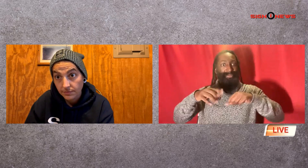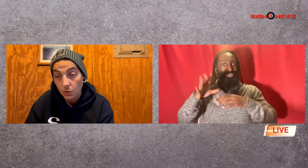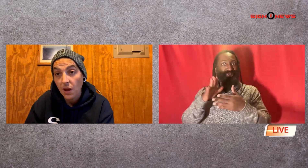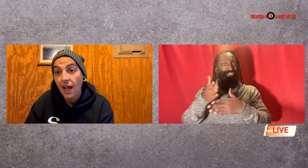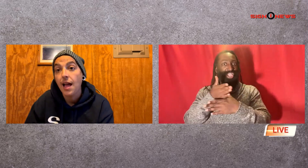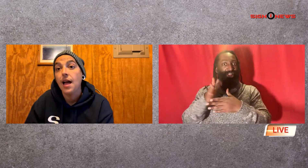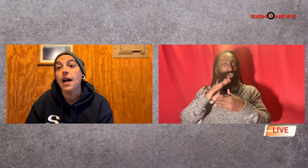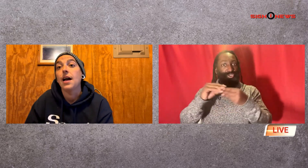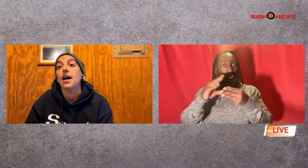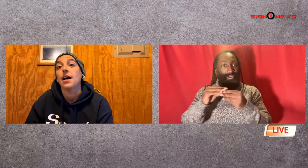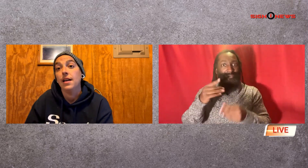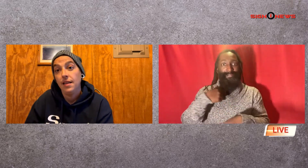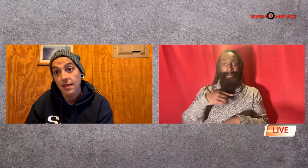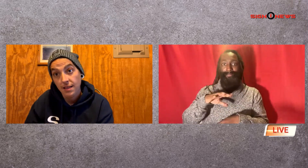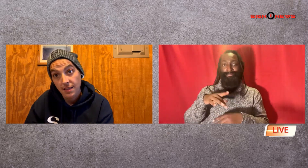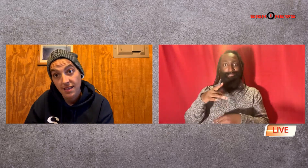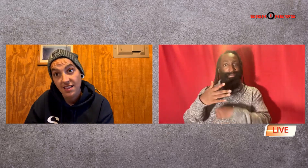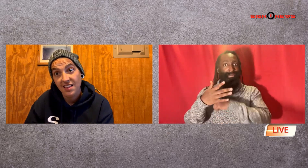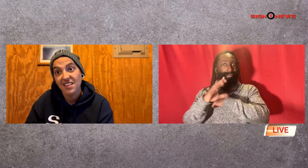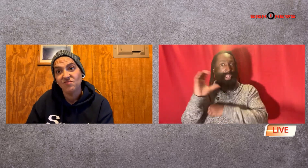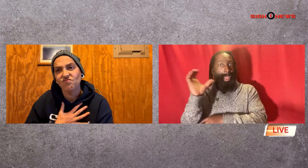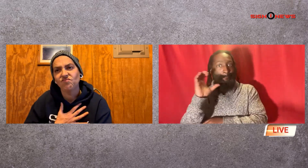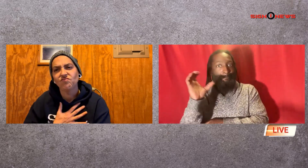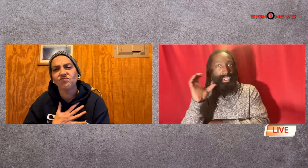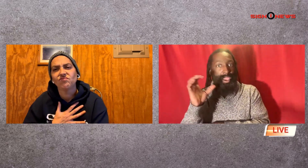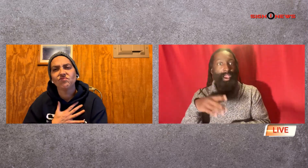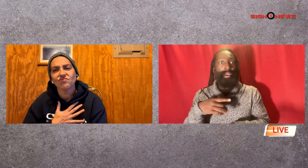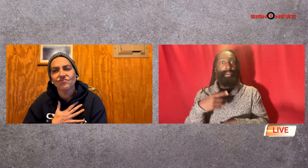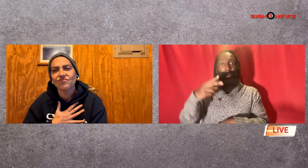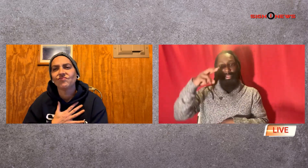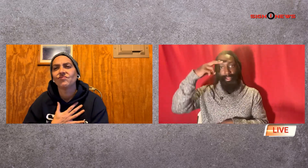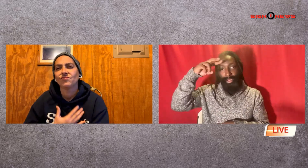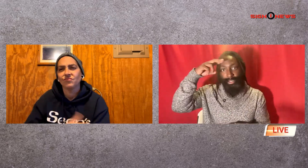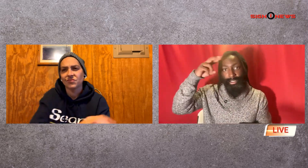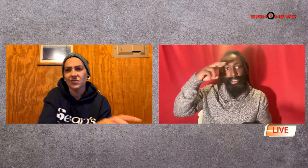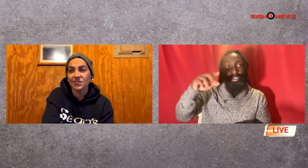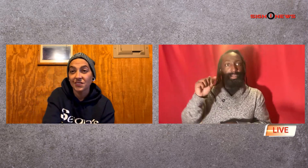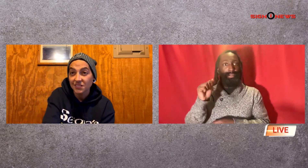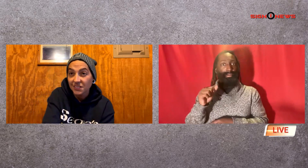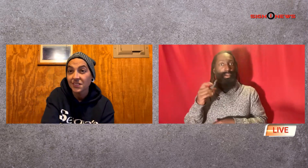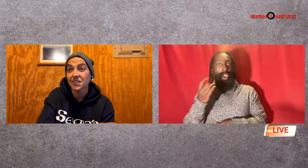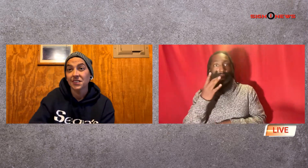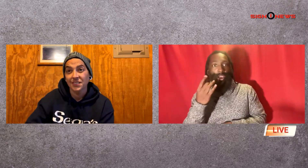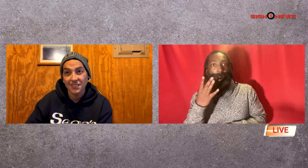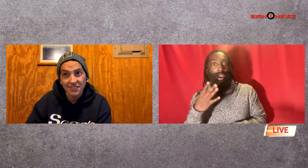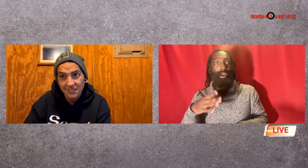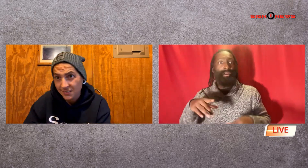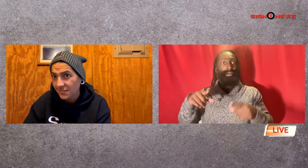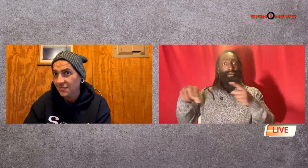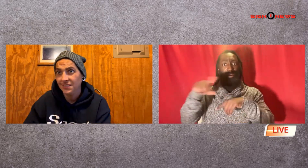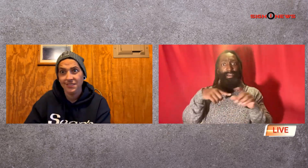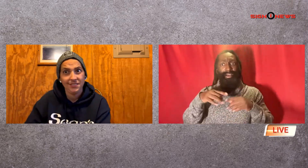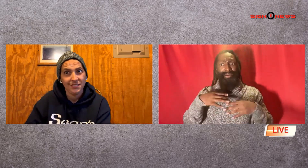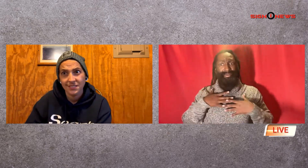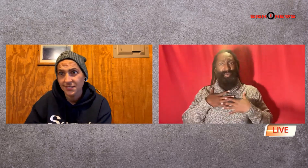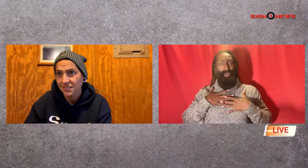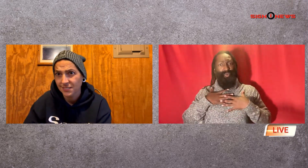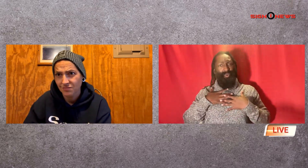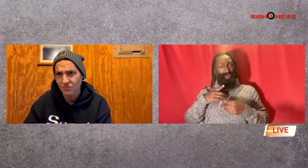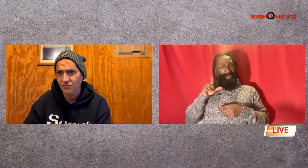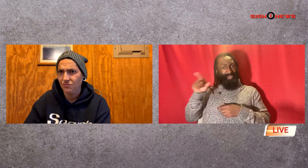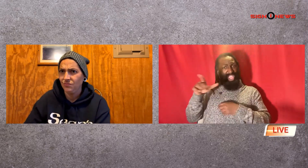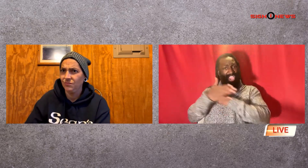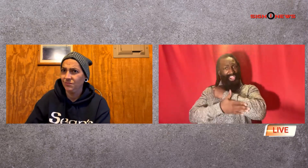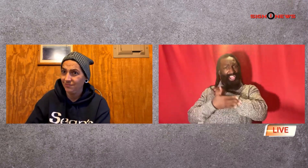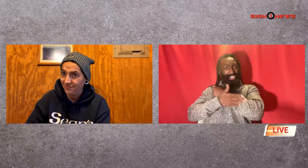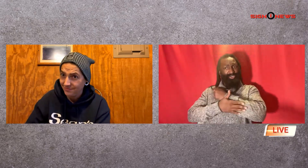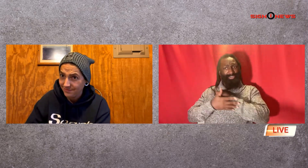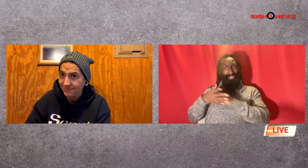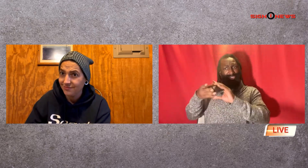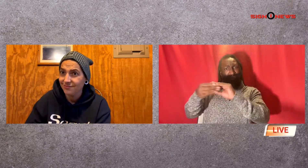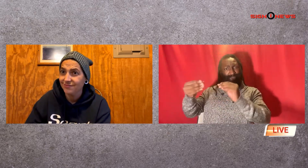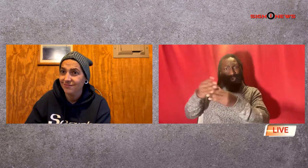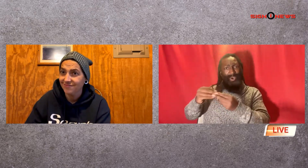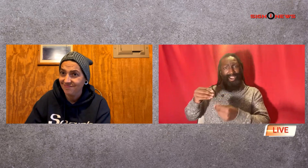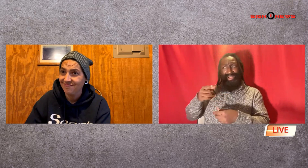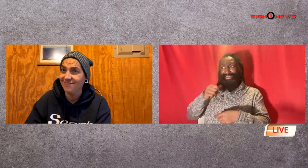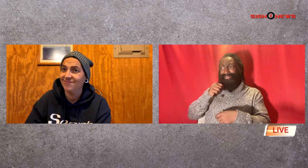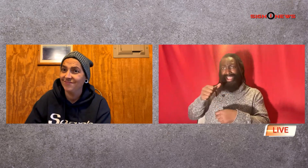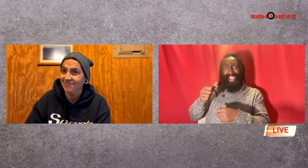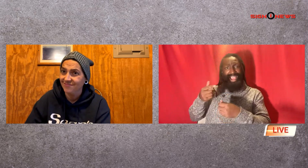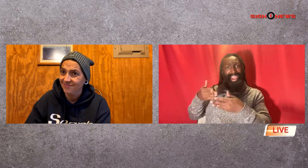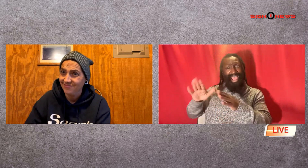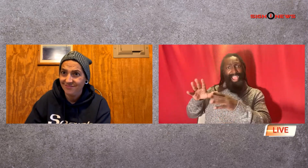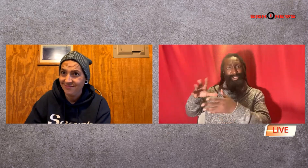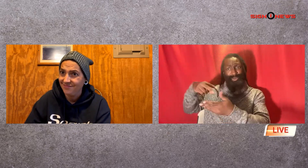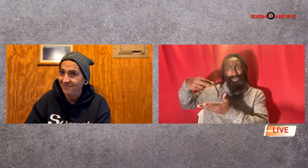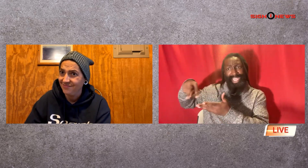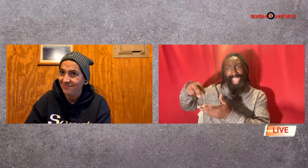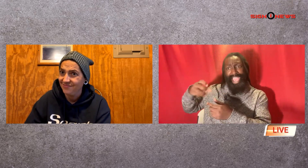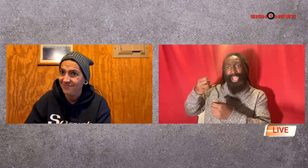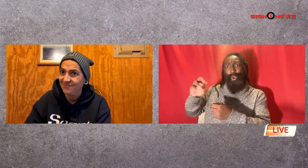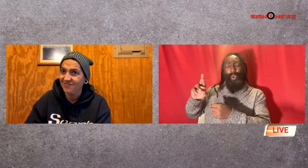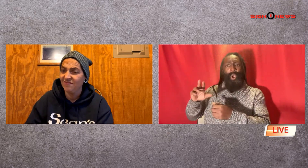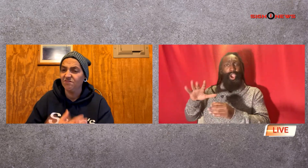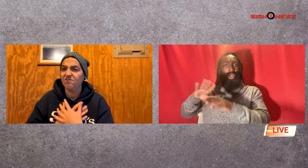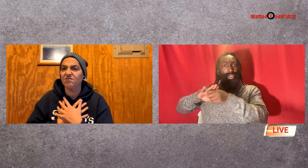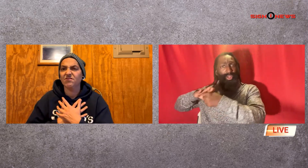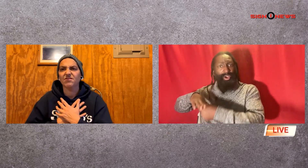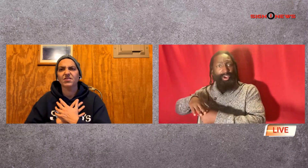share their stories as well from Mexico and different countries and it's very likely that